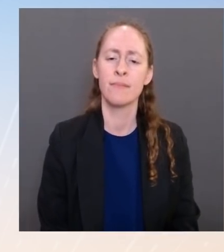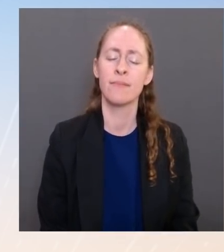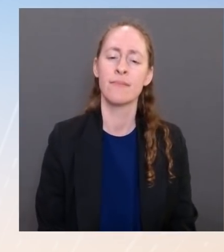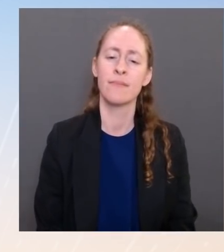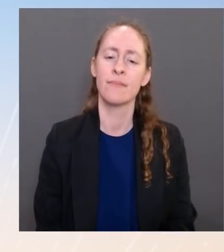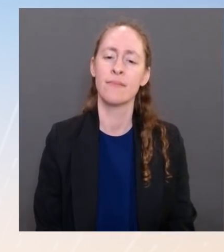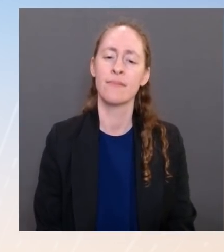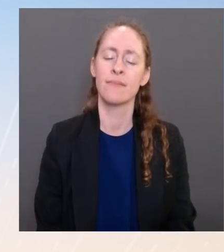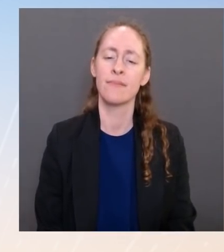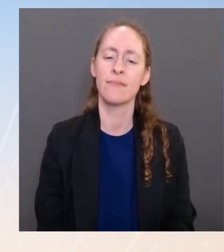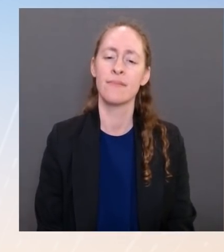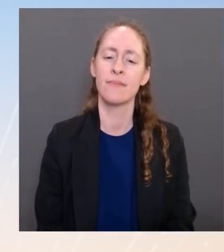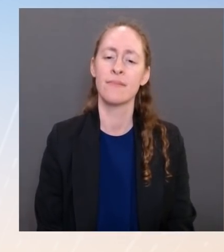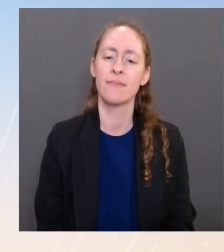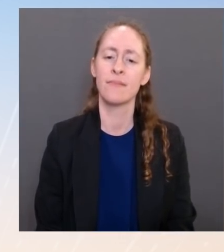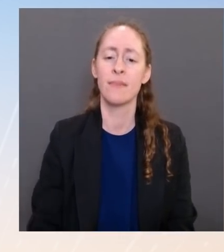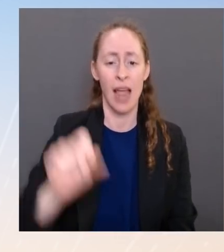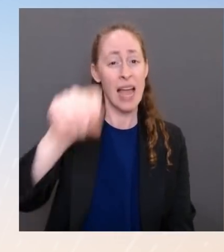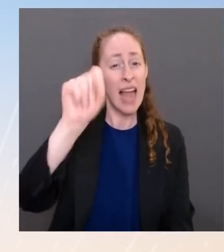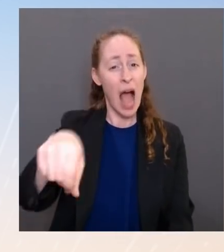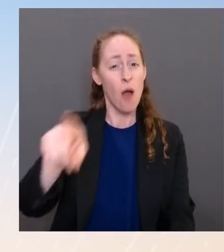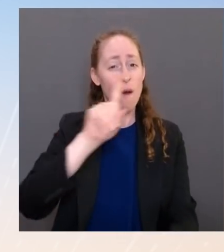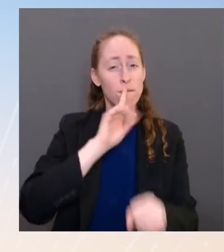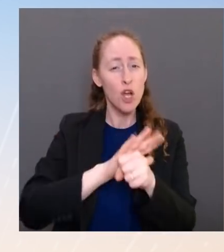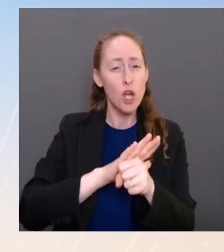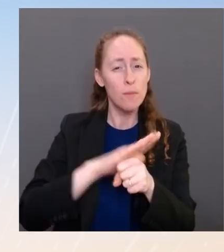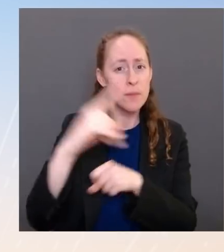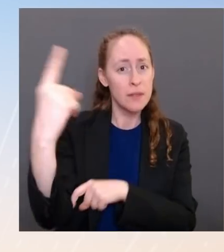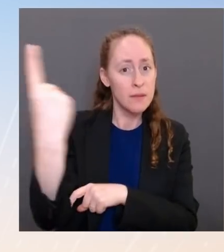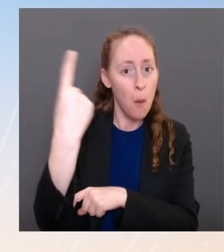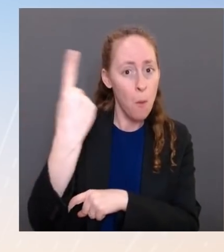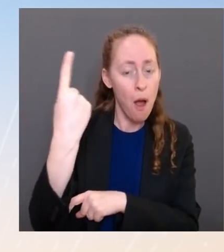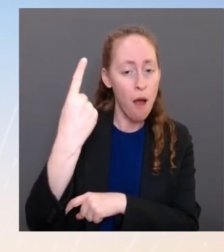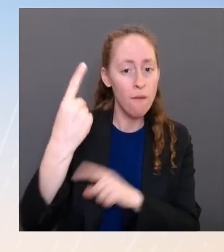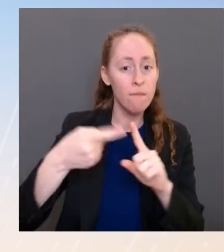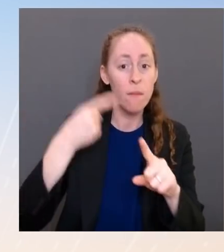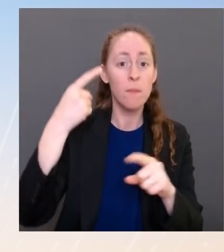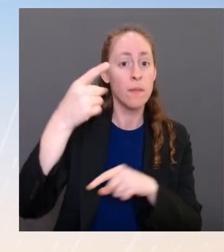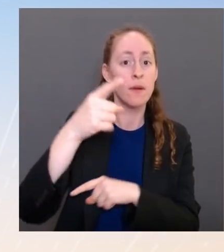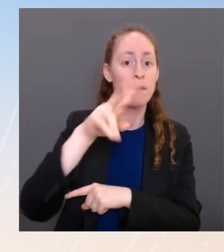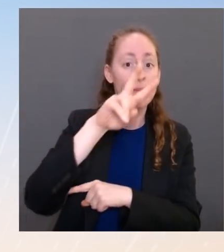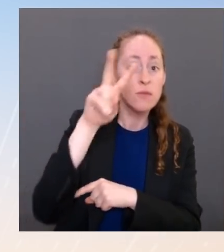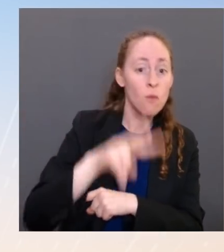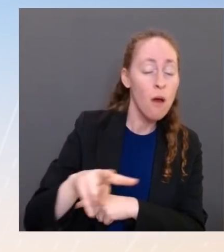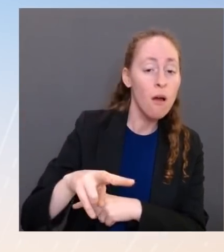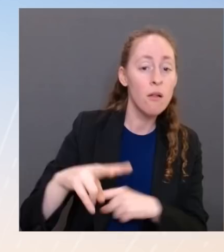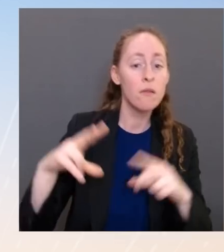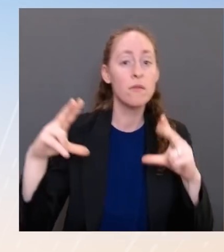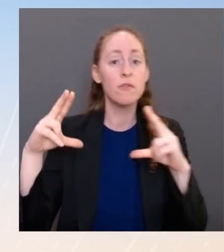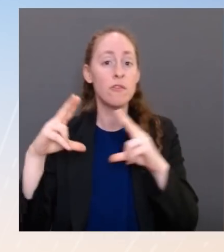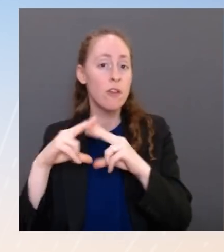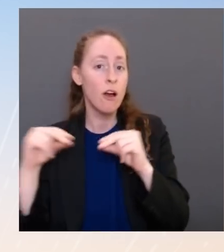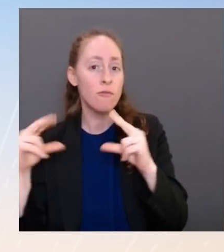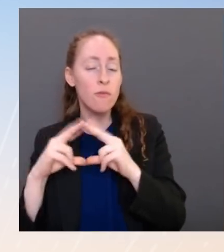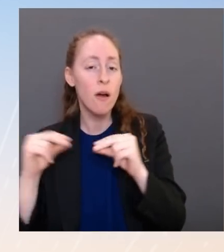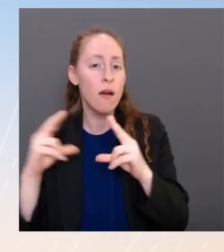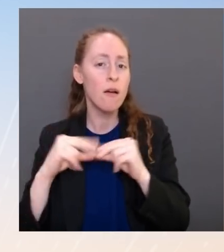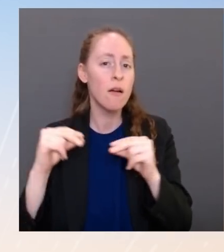someone from Cuba will actually be invited to the summit? Ms. Psaki: I can't because a final decision has not been made yet. The Press: You don't rule out that those three countries might be exempted?